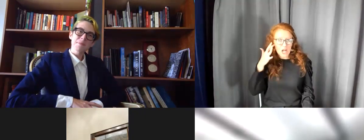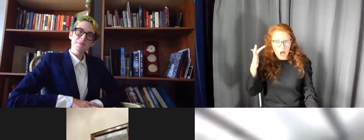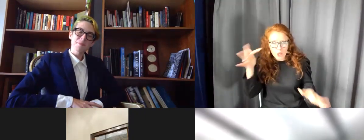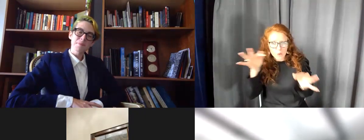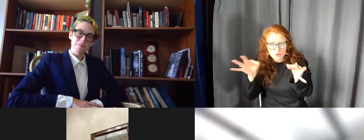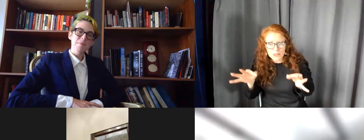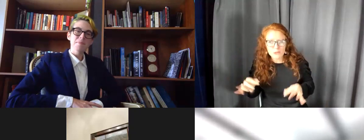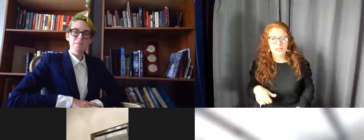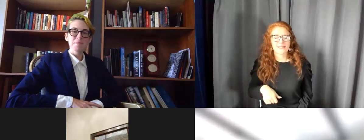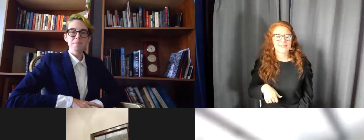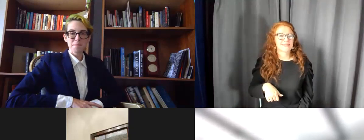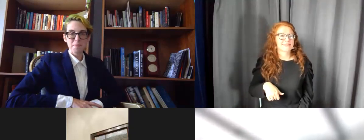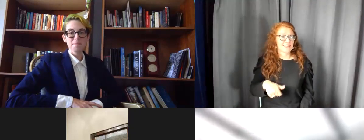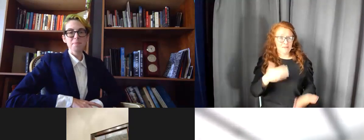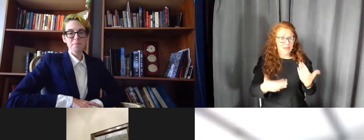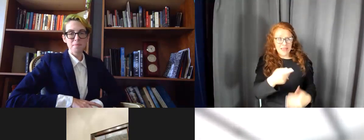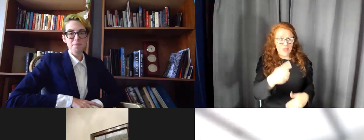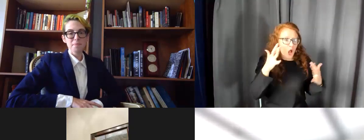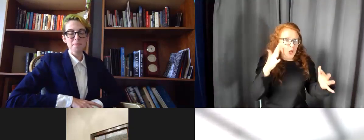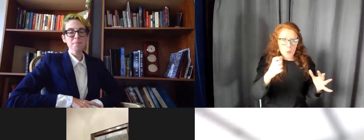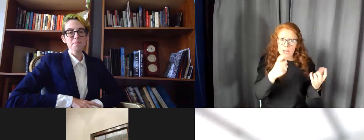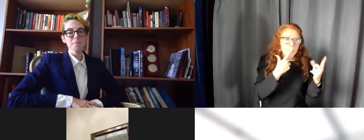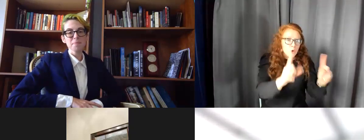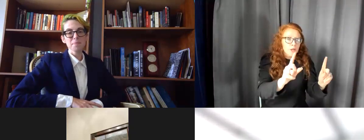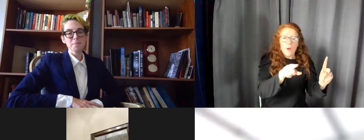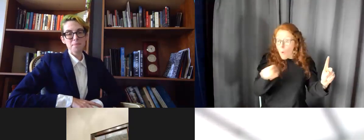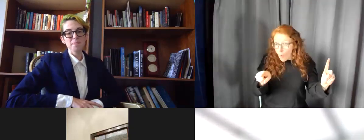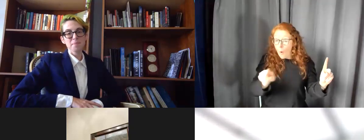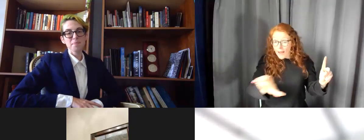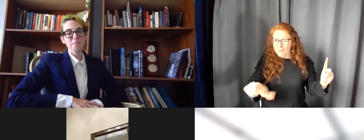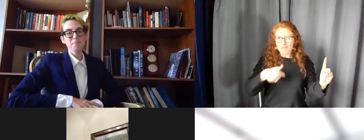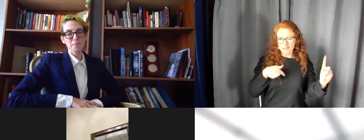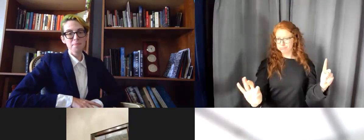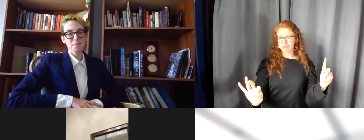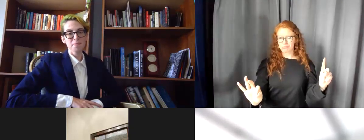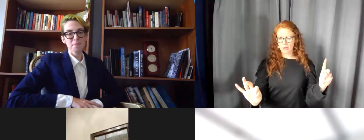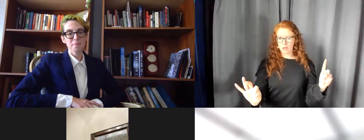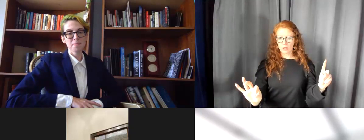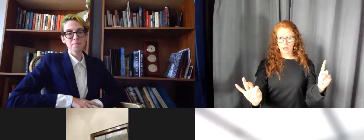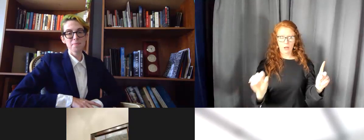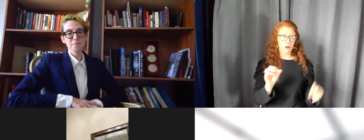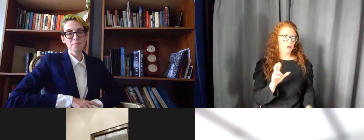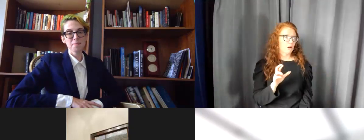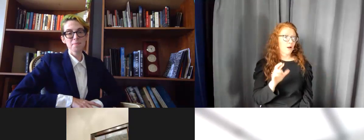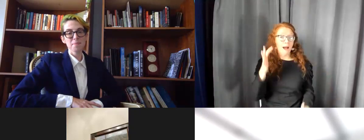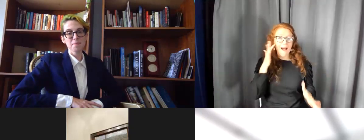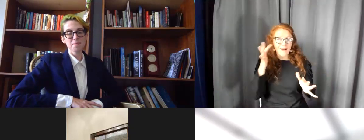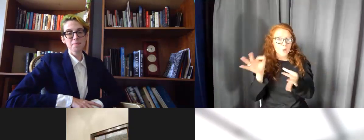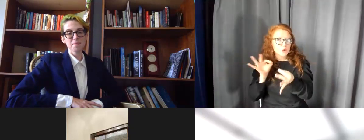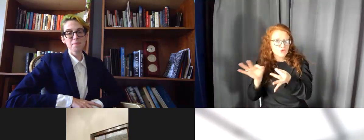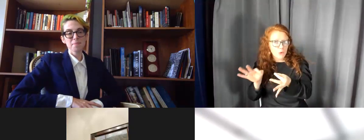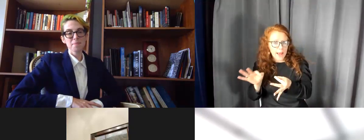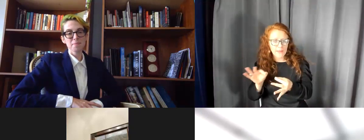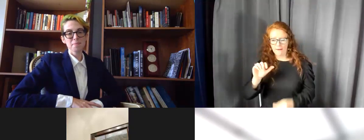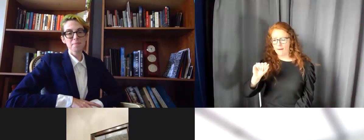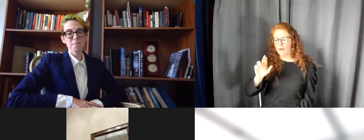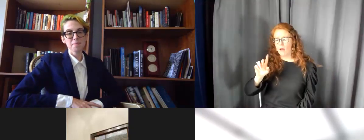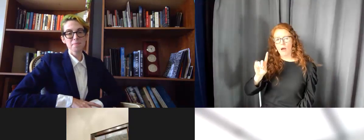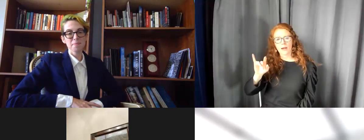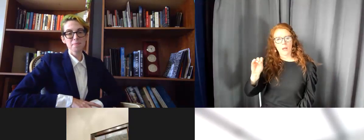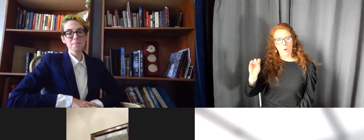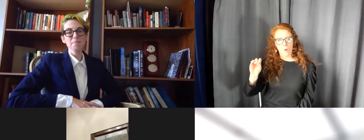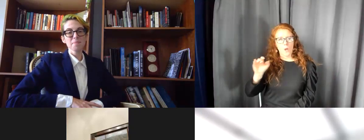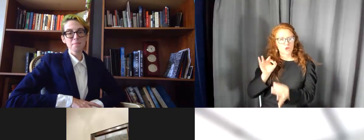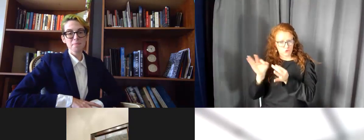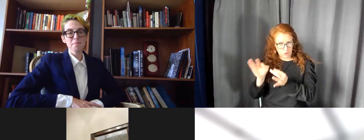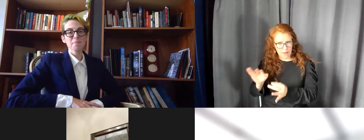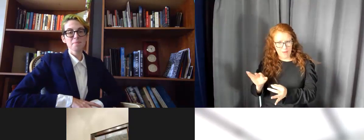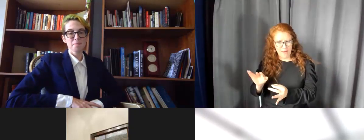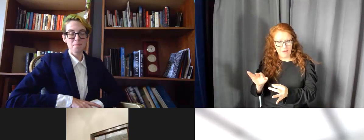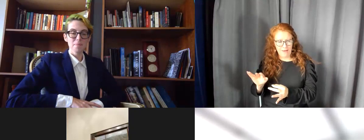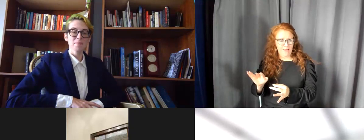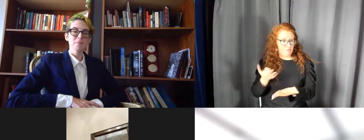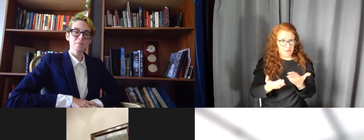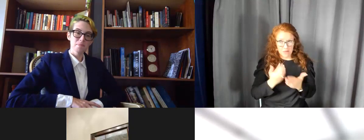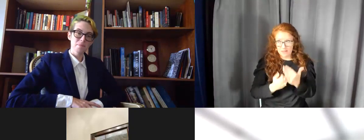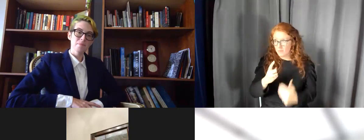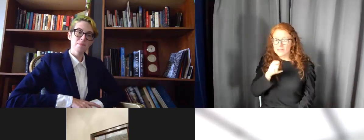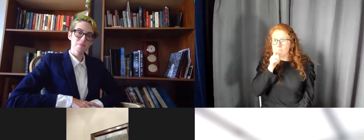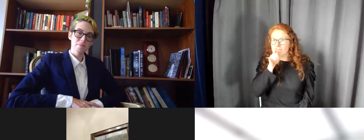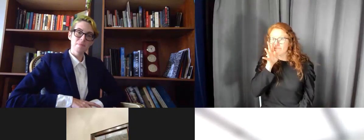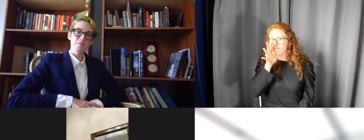Jordan Radford: you know, maybe some of the audio Isn't working. So the captions are really great as a safeguard for audio, describing and saying out loud, what is happening? Because maybe someone who's in a Zoom Meeting is